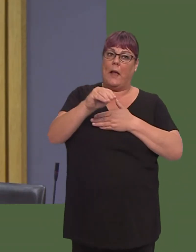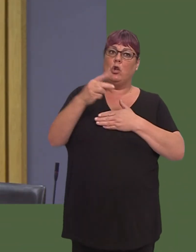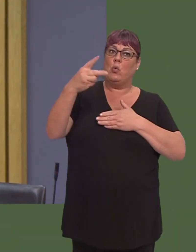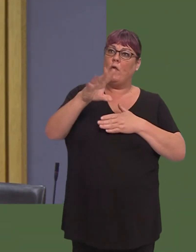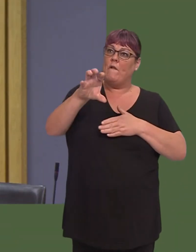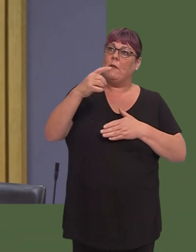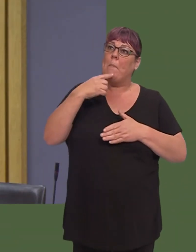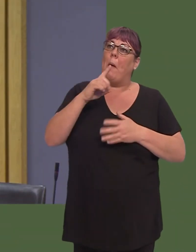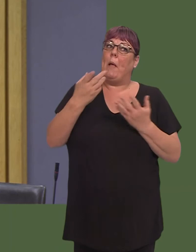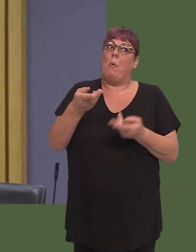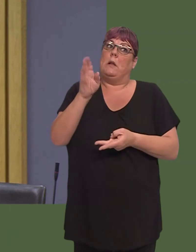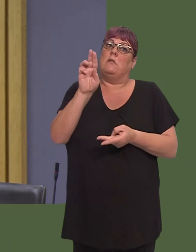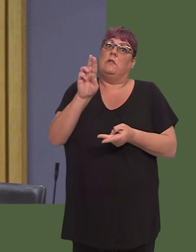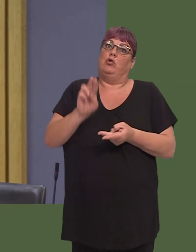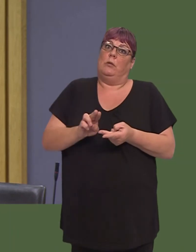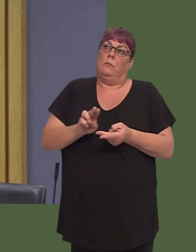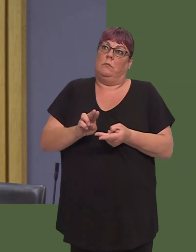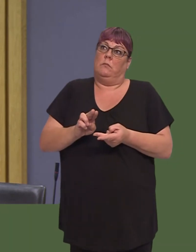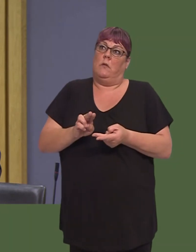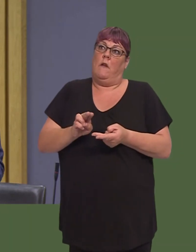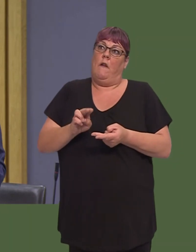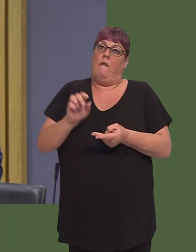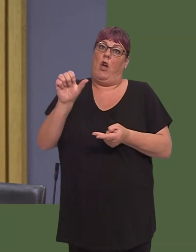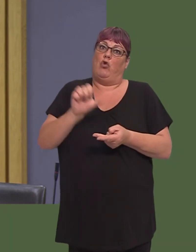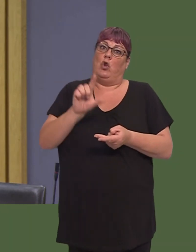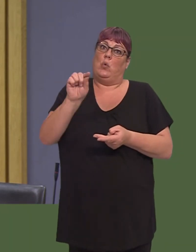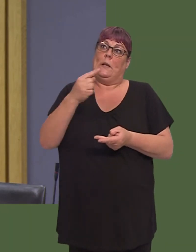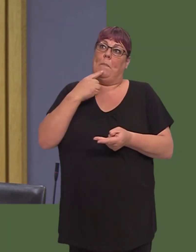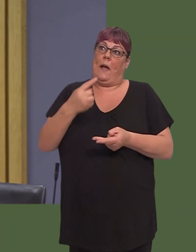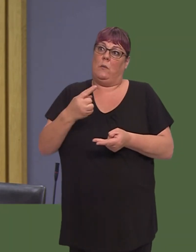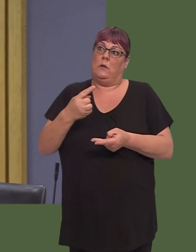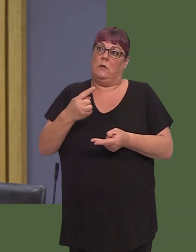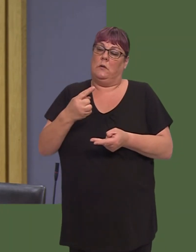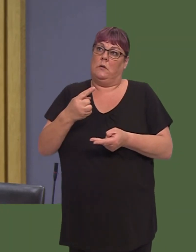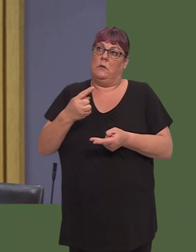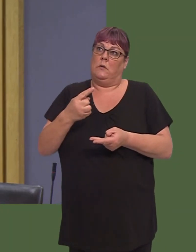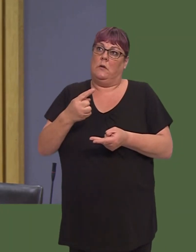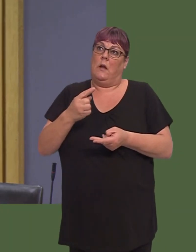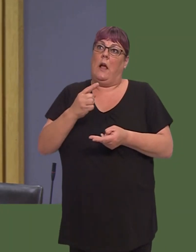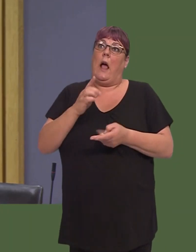where the circumstances have changed fundamentally, where the promises that were made two years